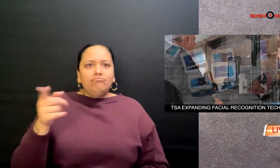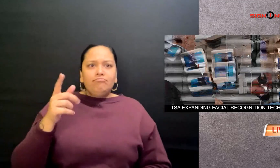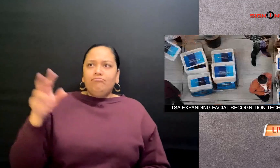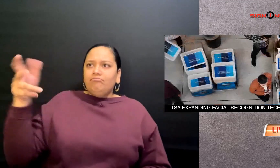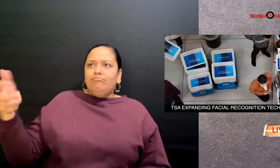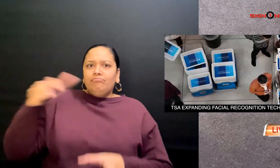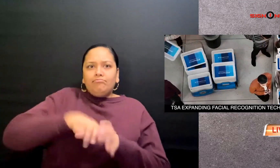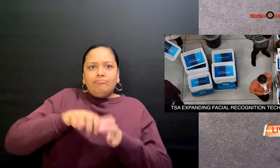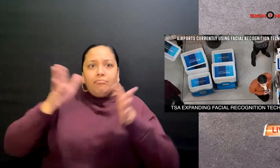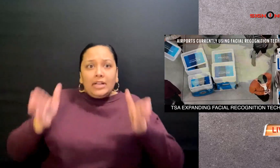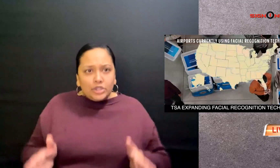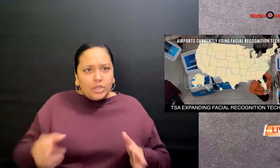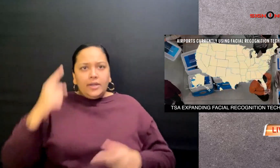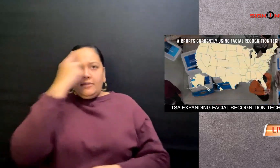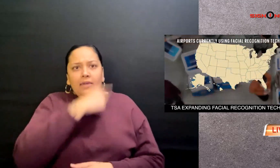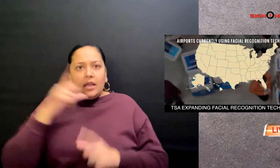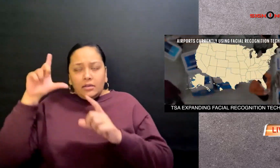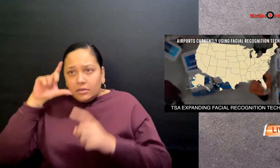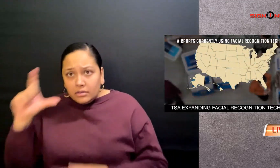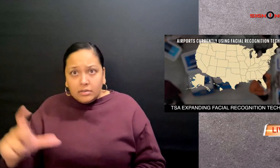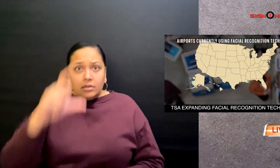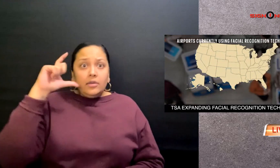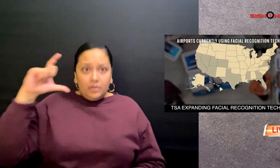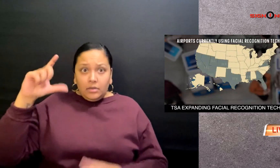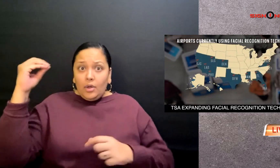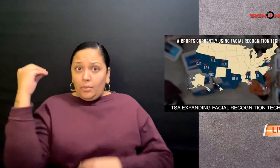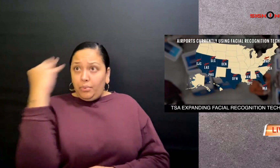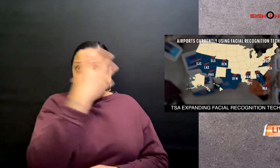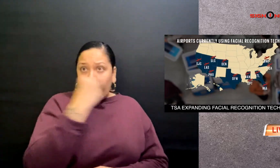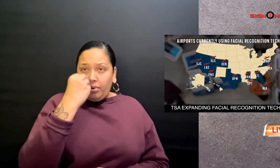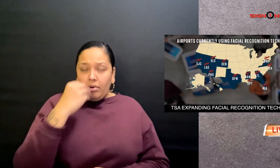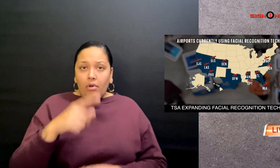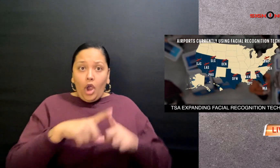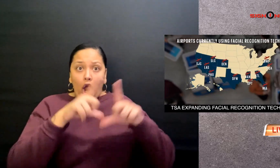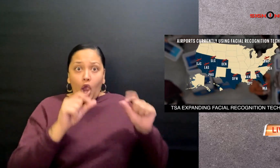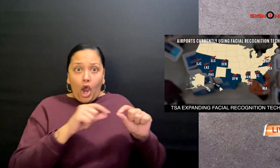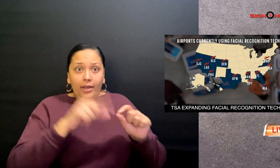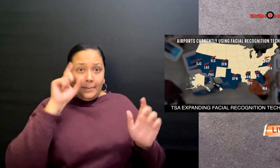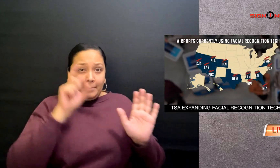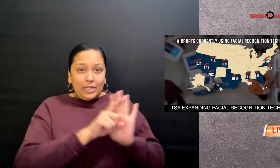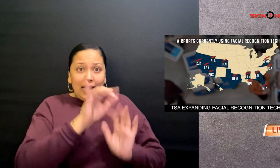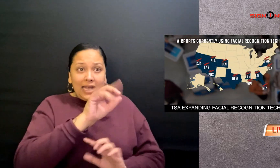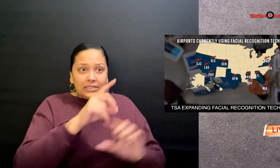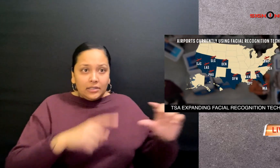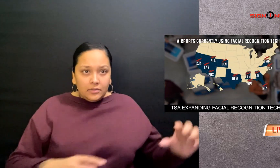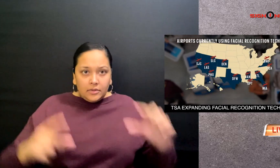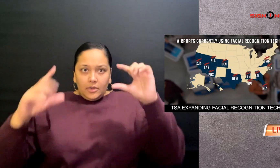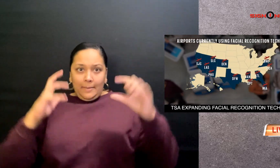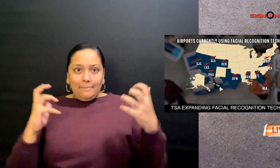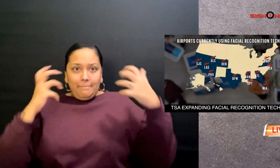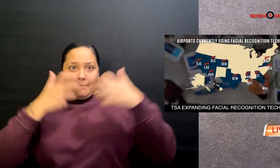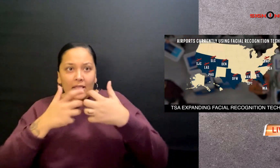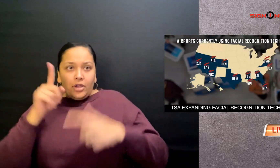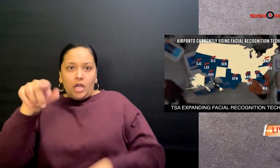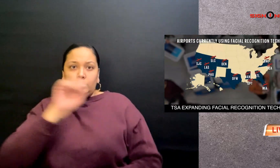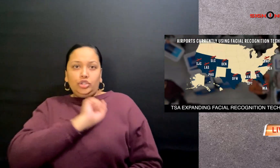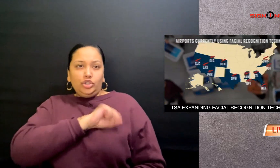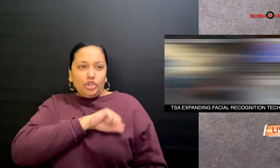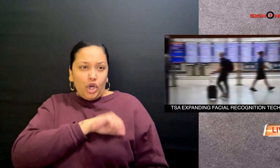the goal is to match a passenger's face with a photo ID at security checkpoints